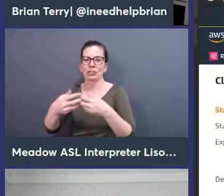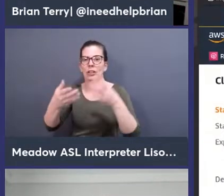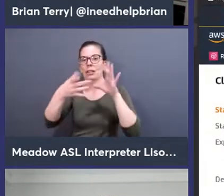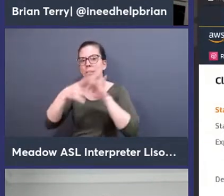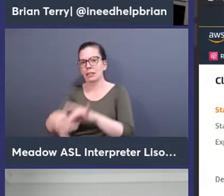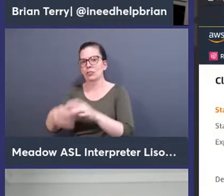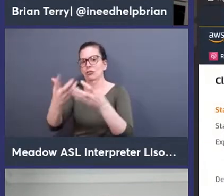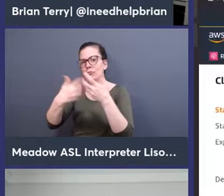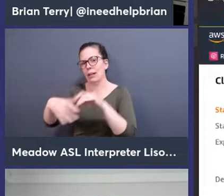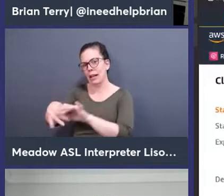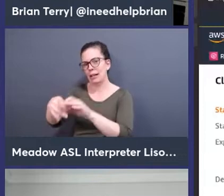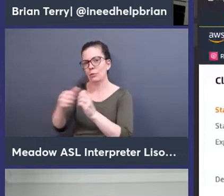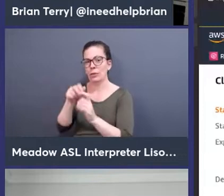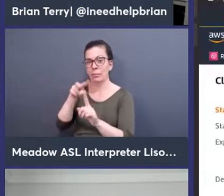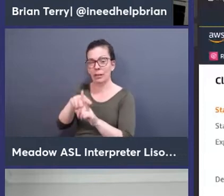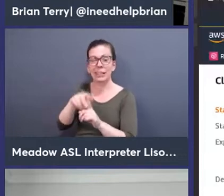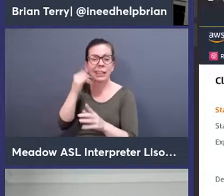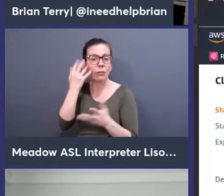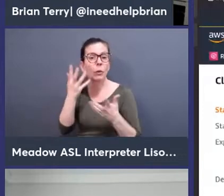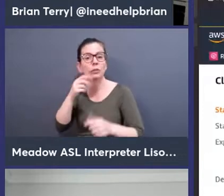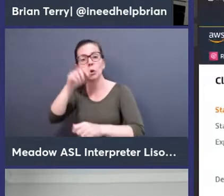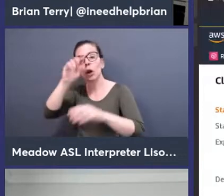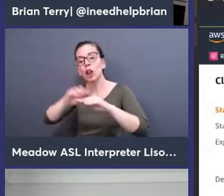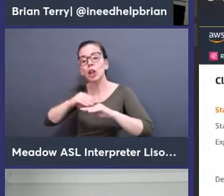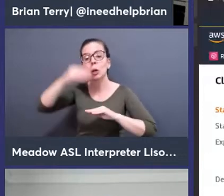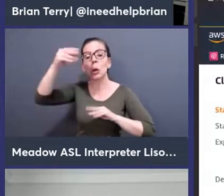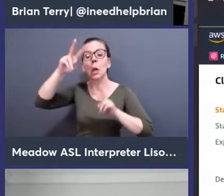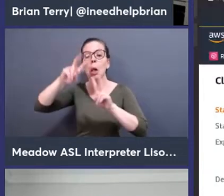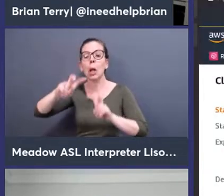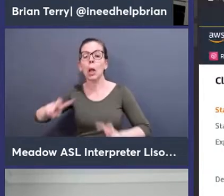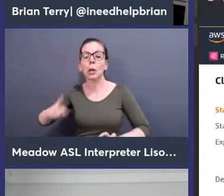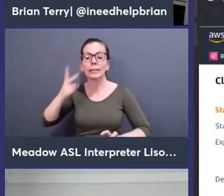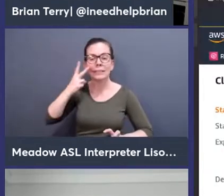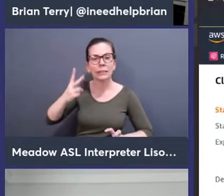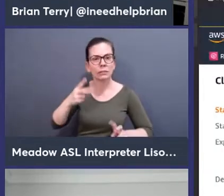If you wanted to go look under the hood, you could log onto the AWS console,